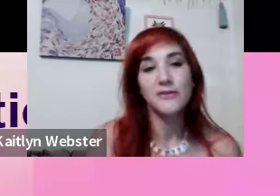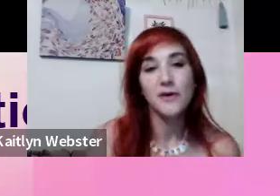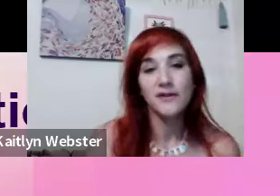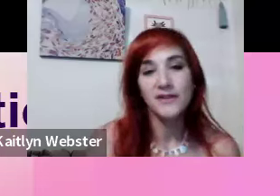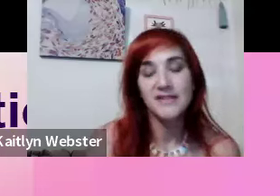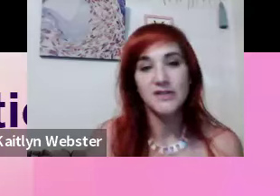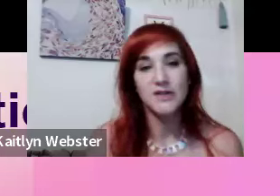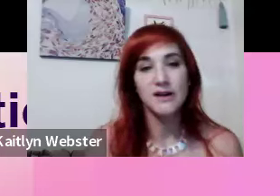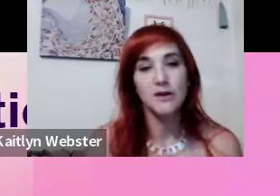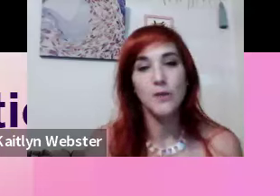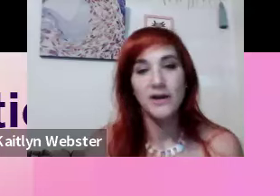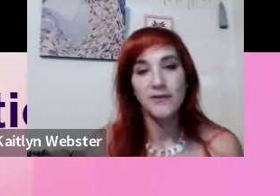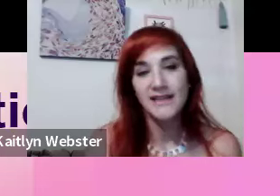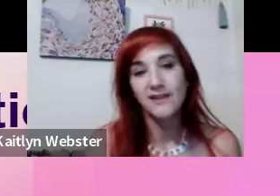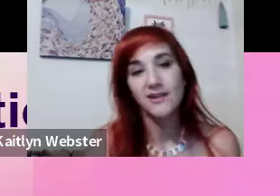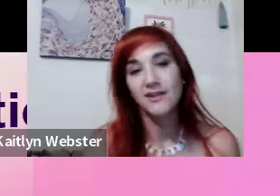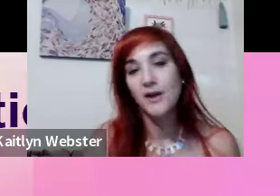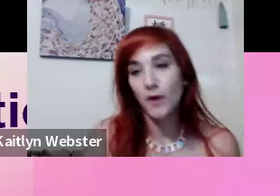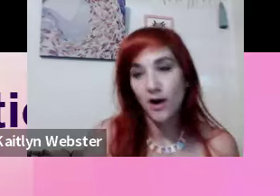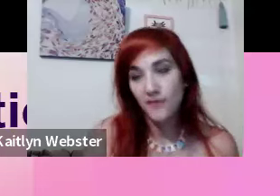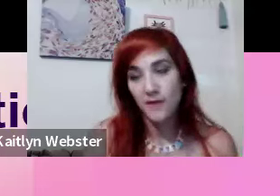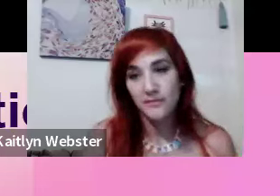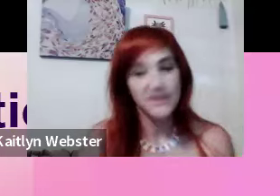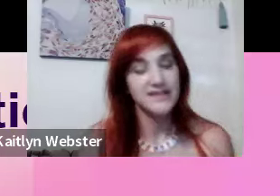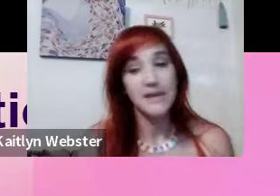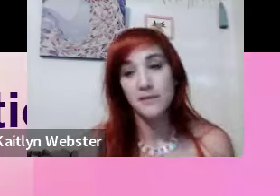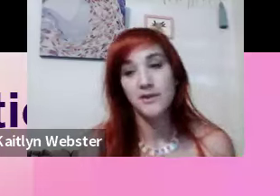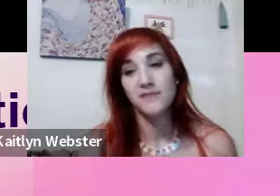The four of us in this white rectangle were all from the same neighborhood of